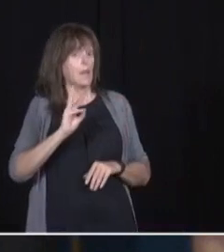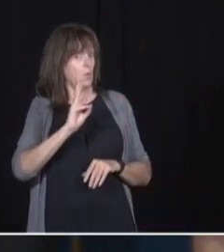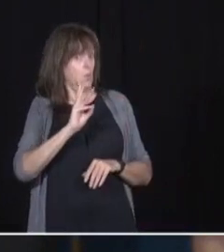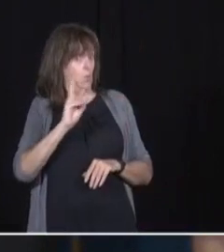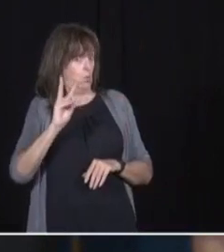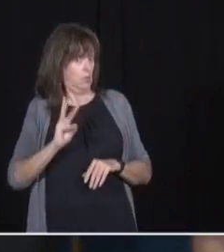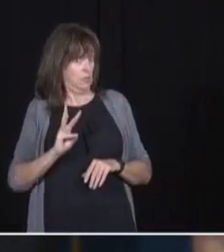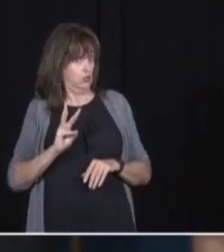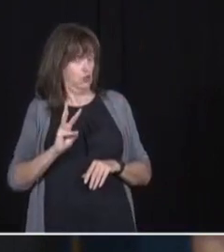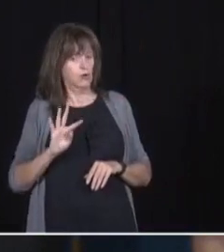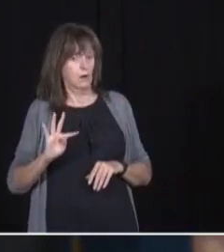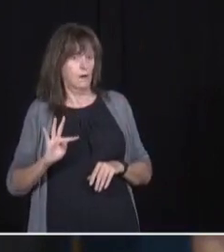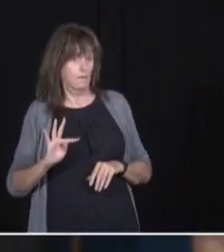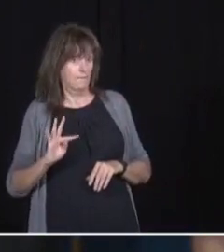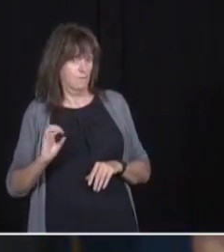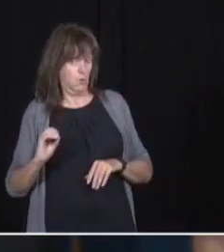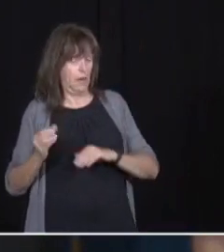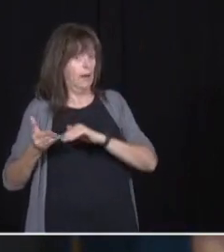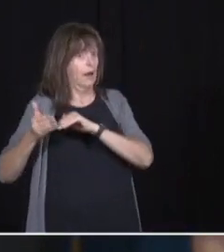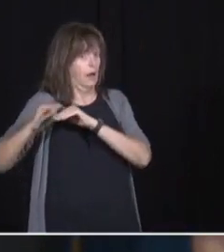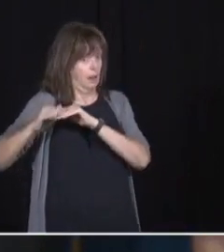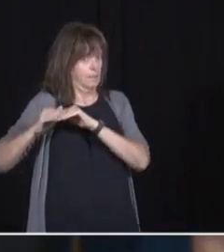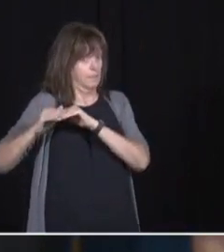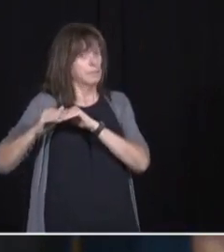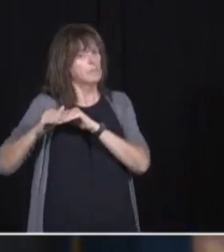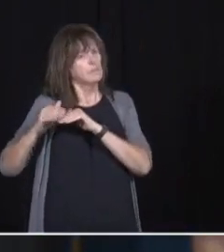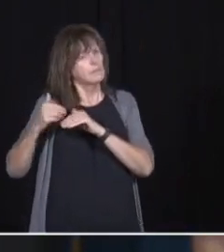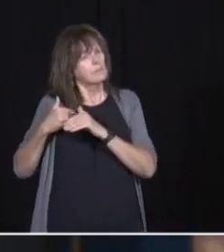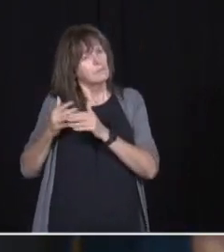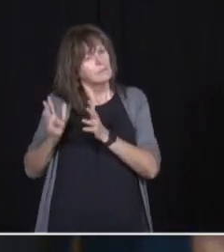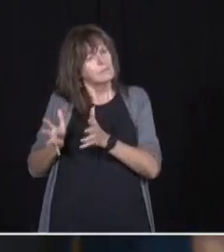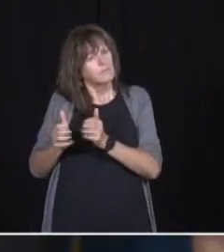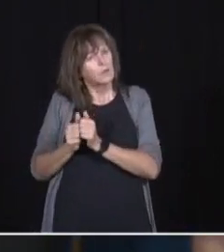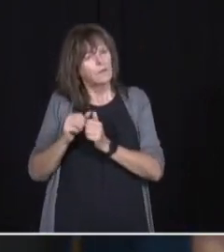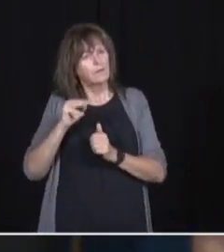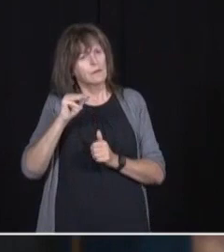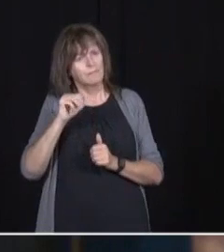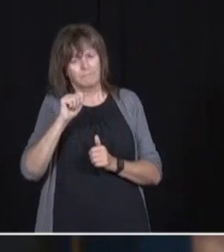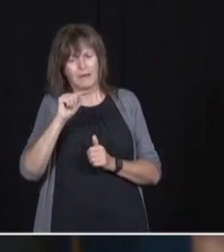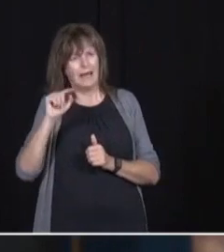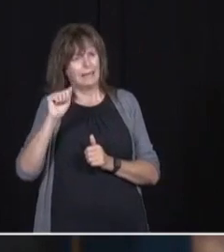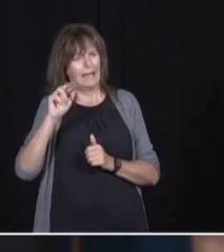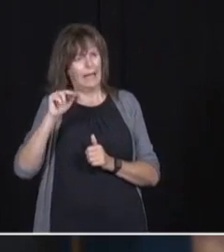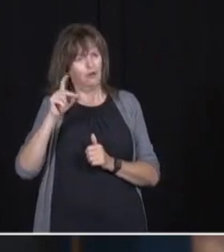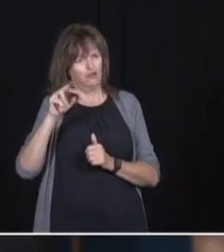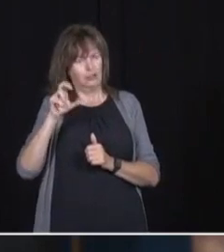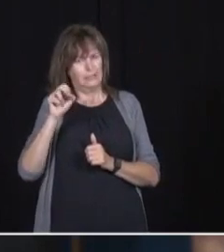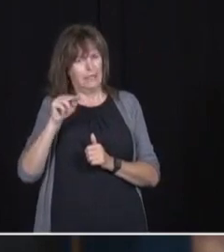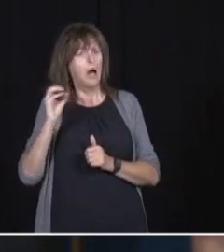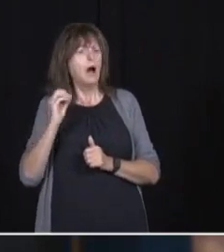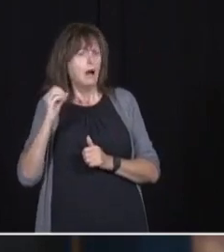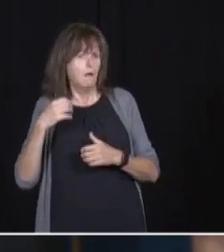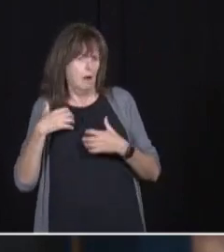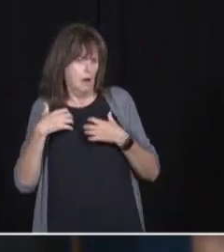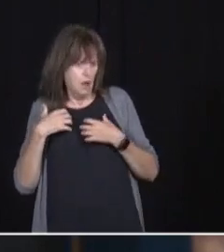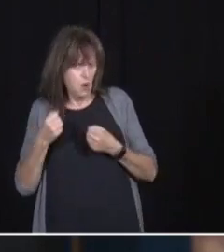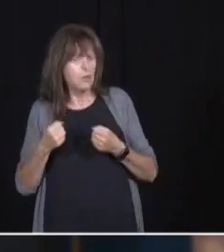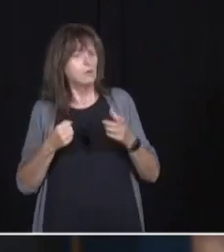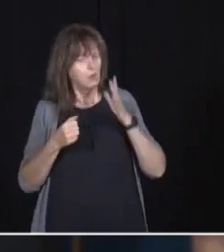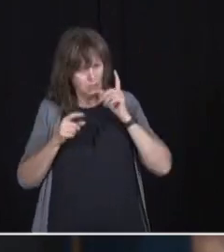to the Minister of Health. We will start off with the winter. There was 40 cases in the winter six area.